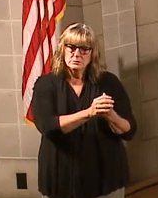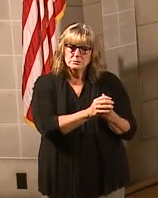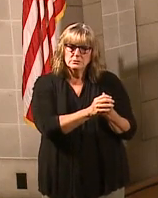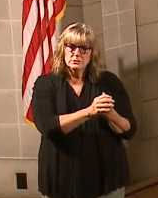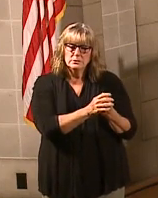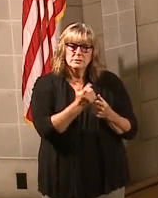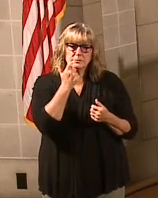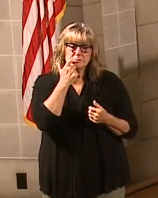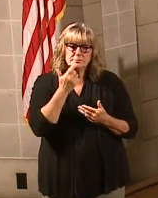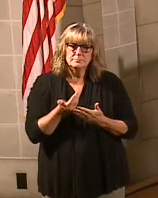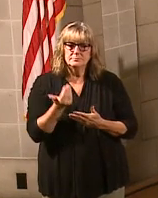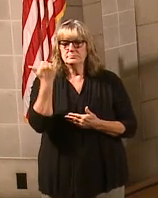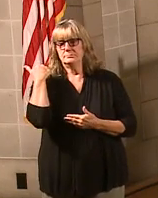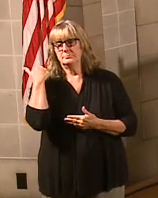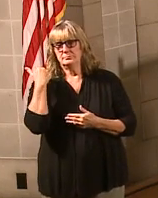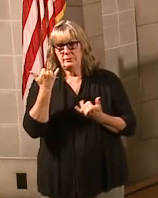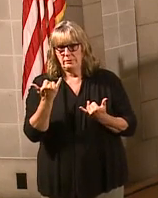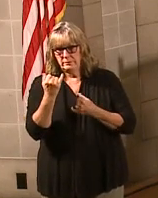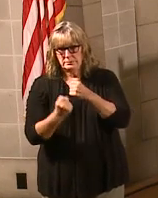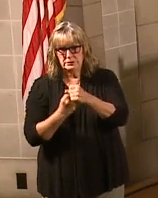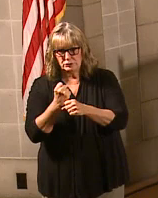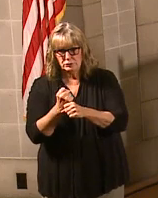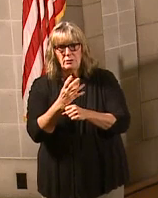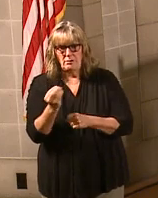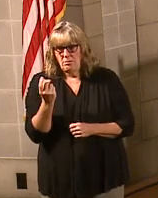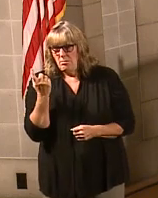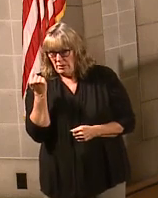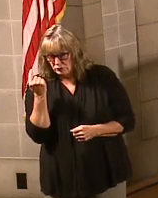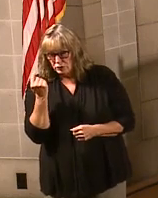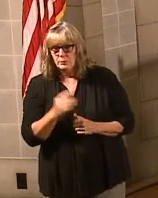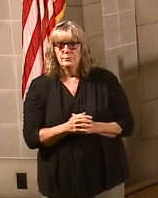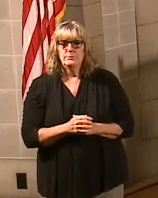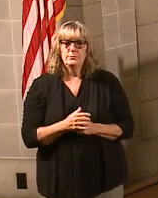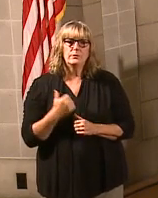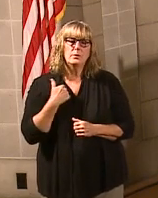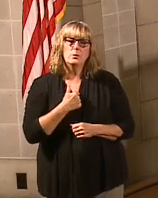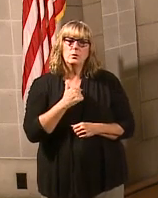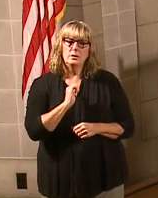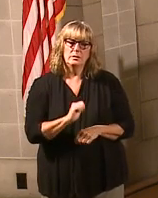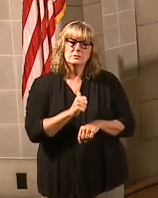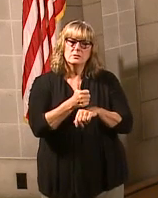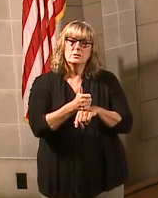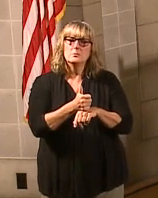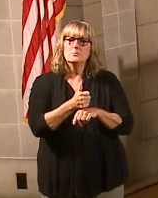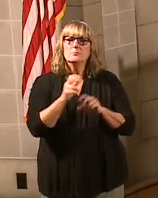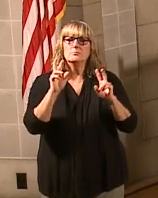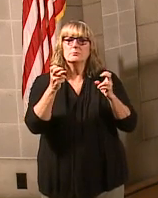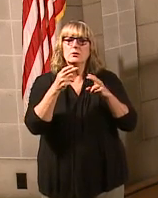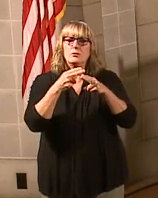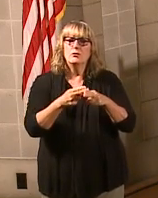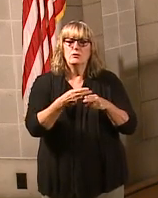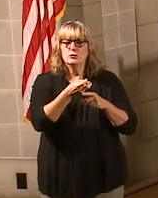ONE OF THE THINGS THAT WE DID